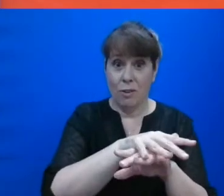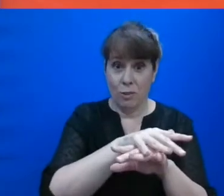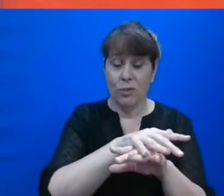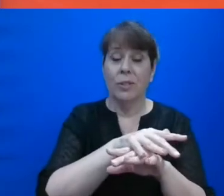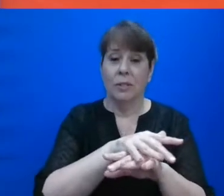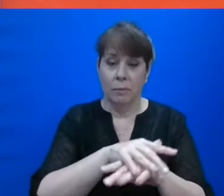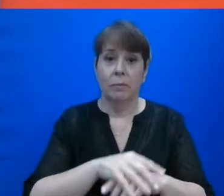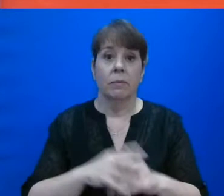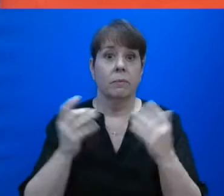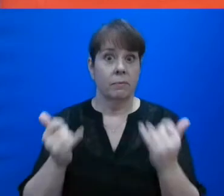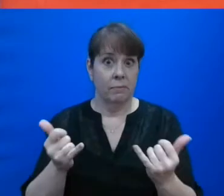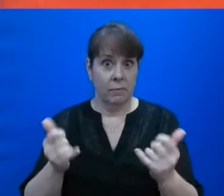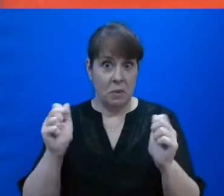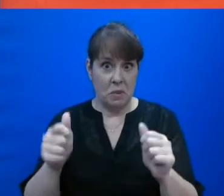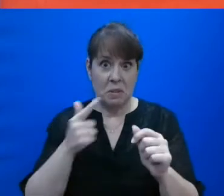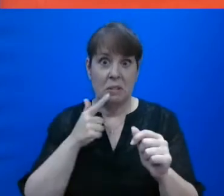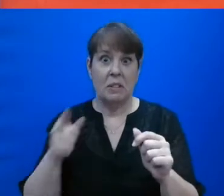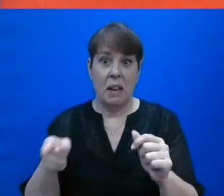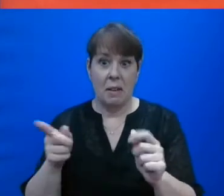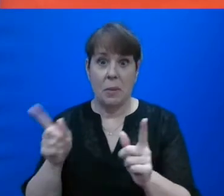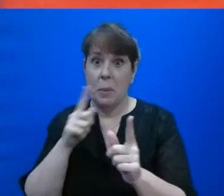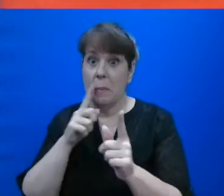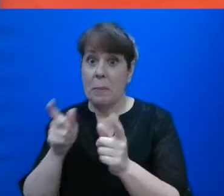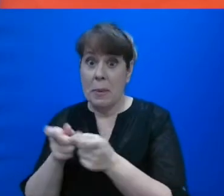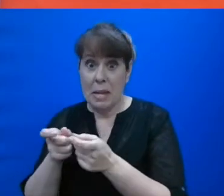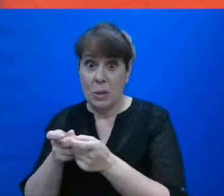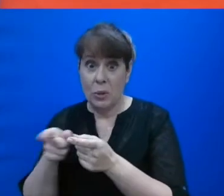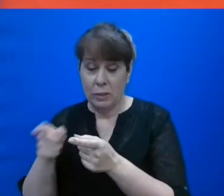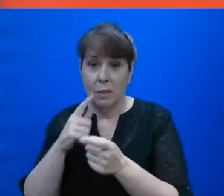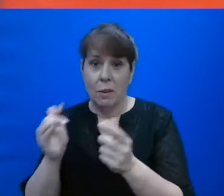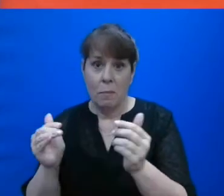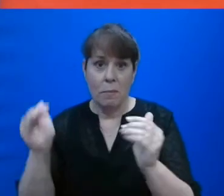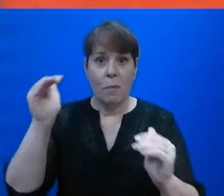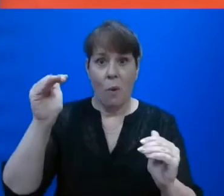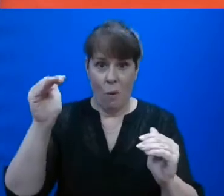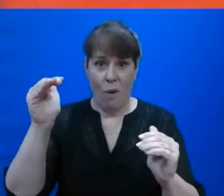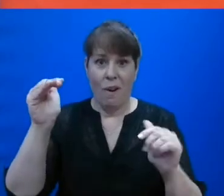SAY THAT WE HAVE MORE BEETLES AND LESS SPIDERS.